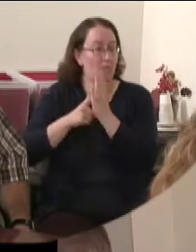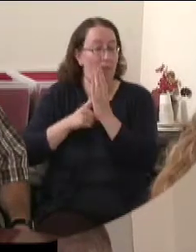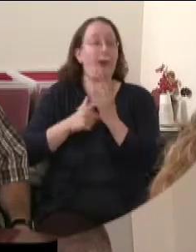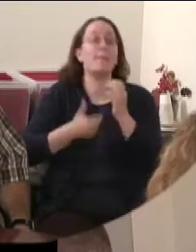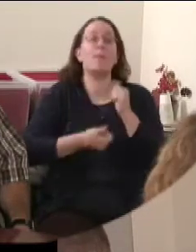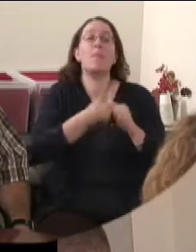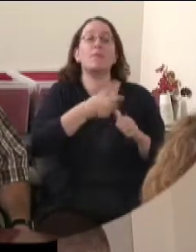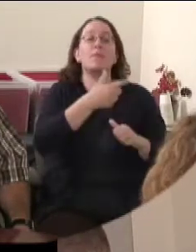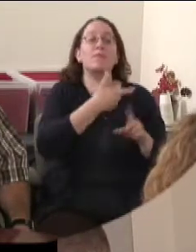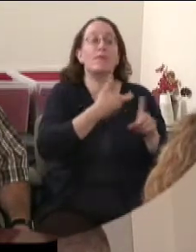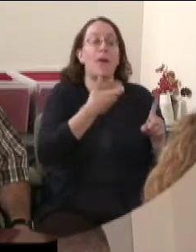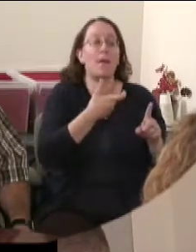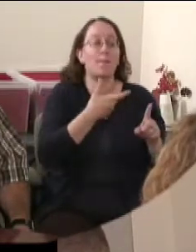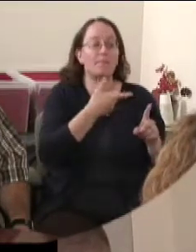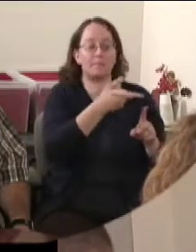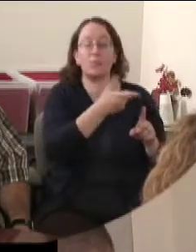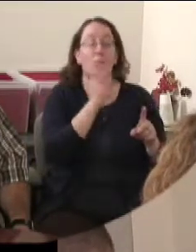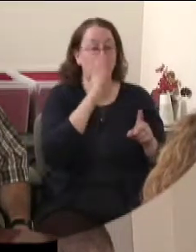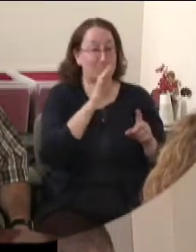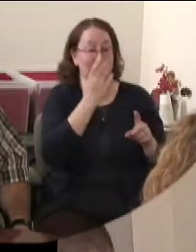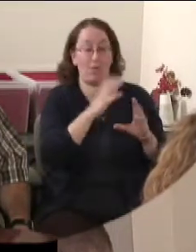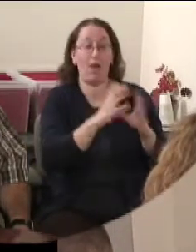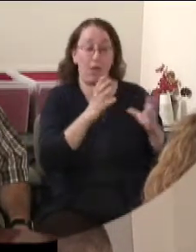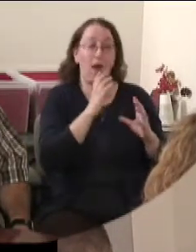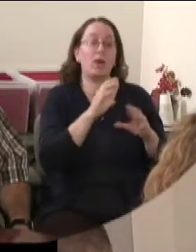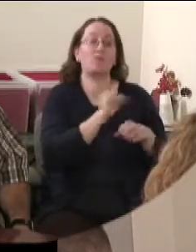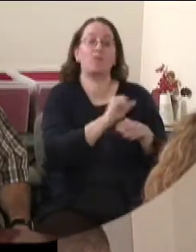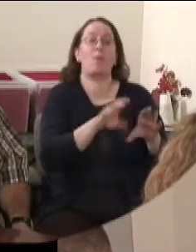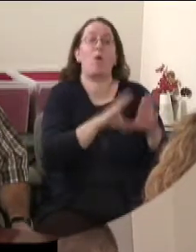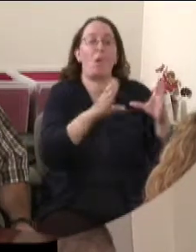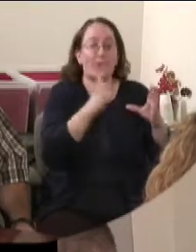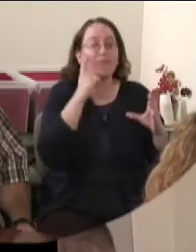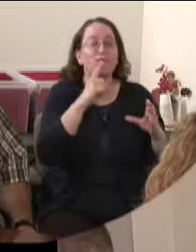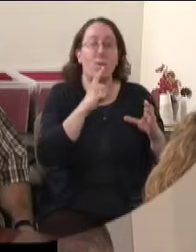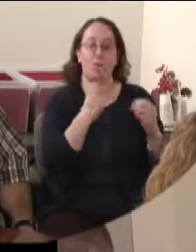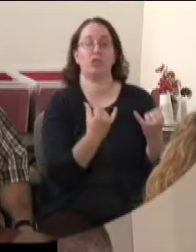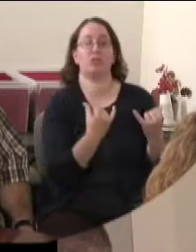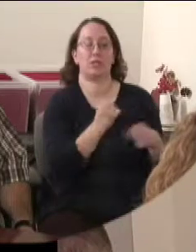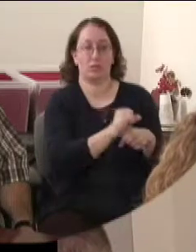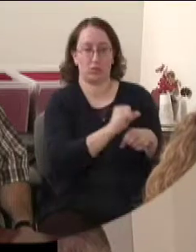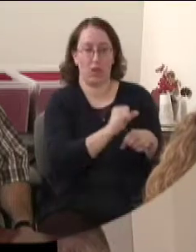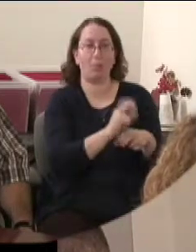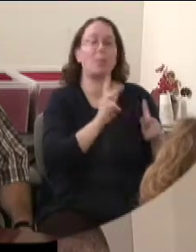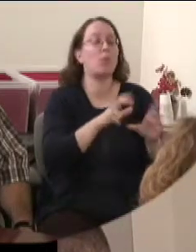but mostly there would be a lot of job openings of existing jobs.